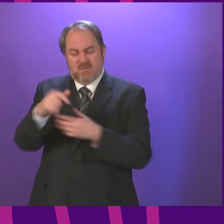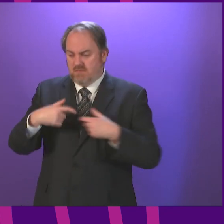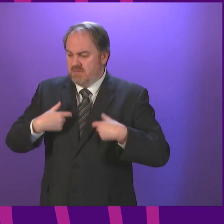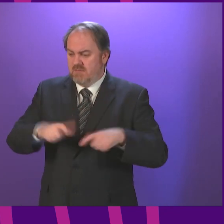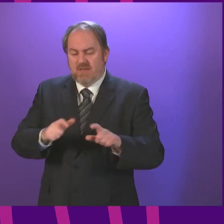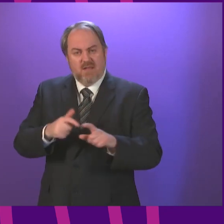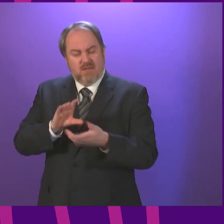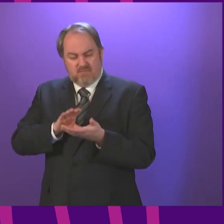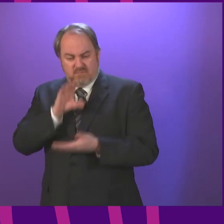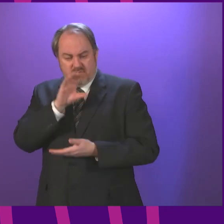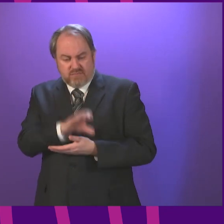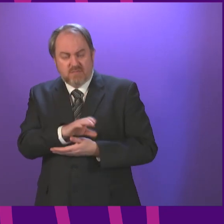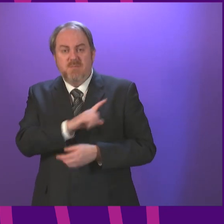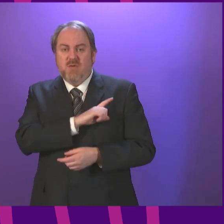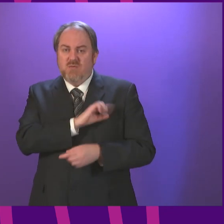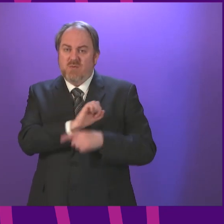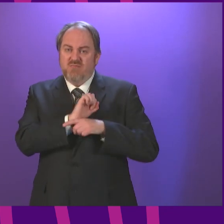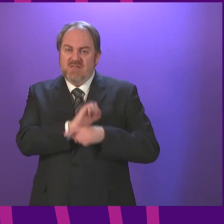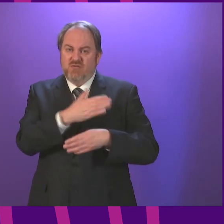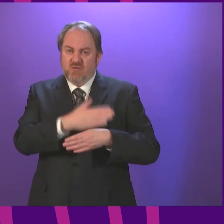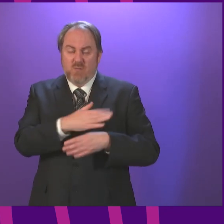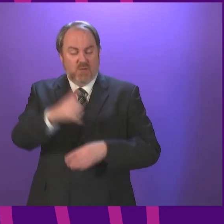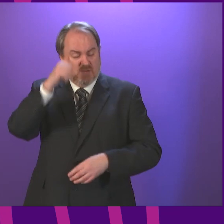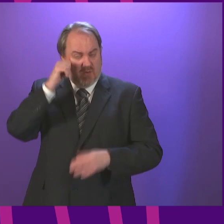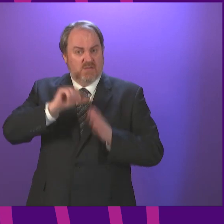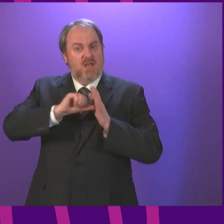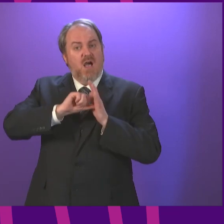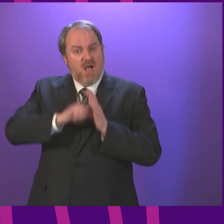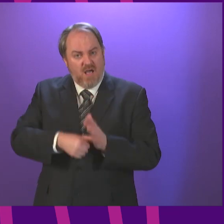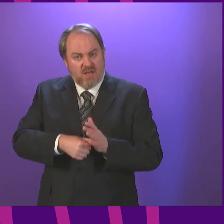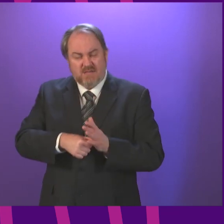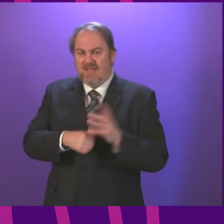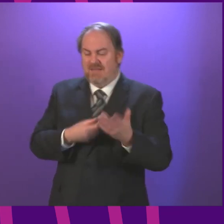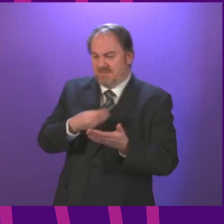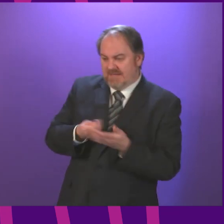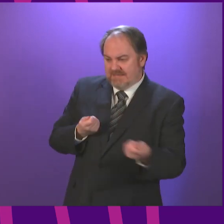have protected jobs. Although the situation remains difficult and challenging, the only